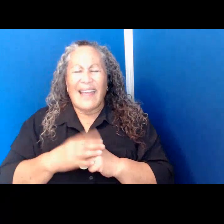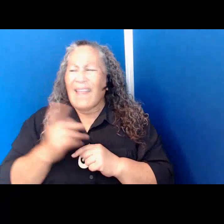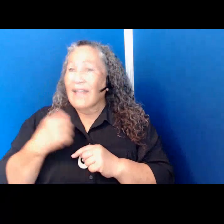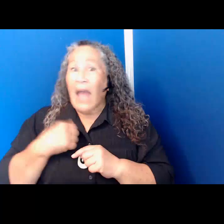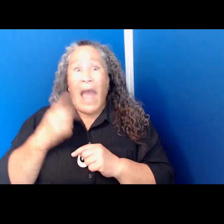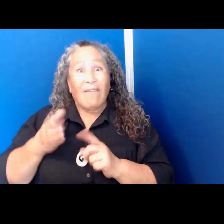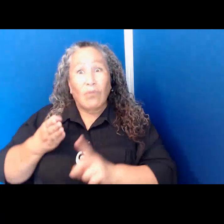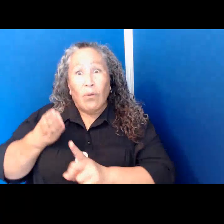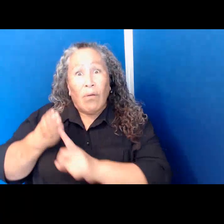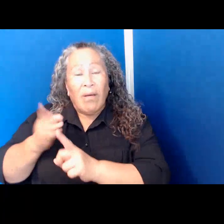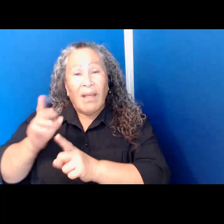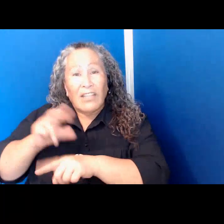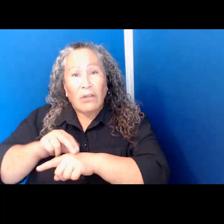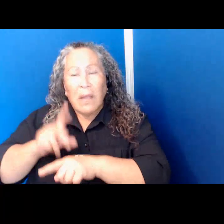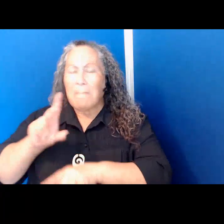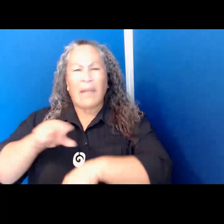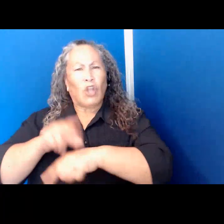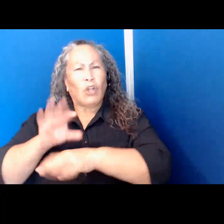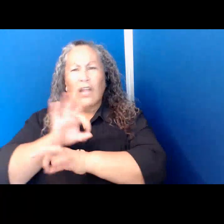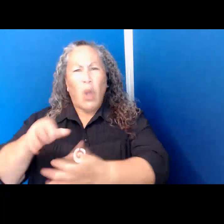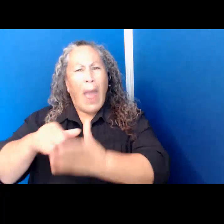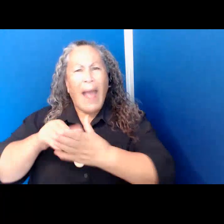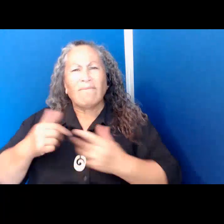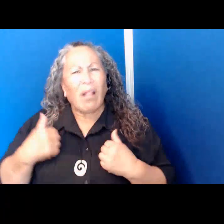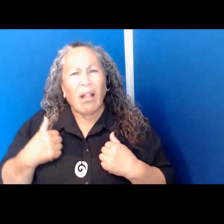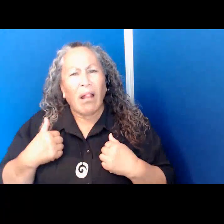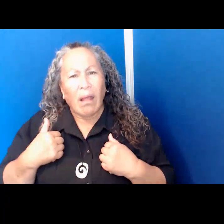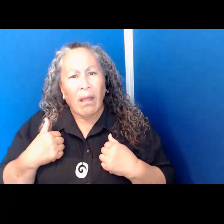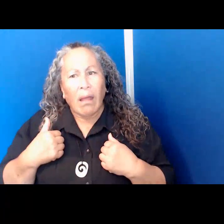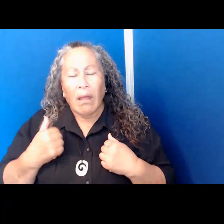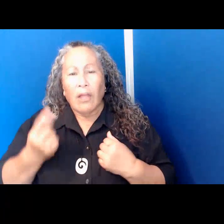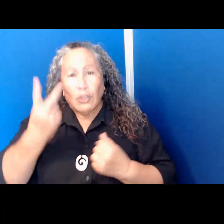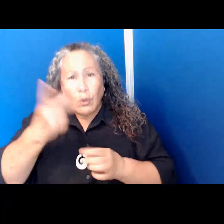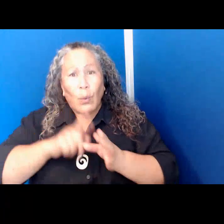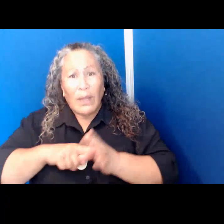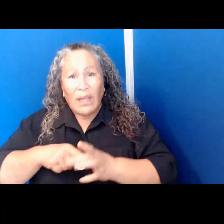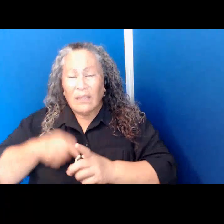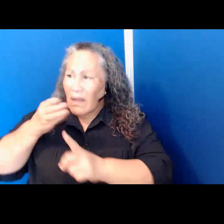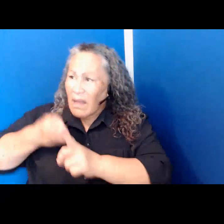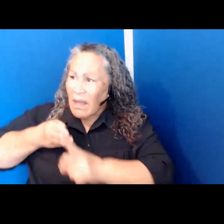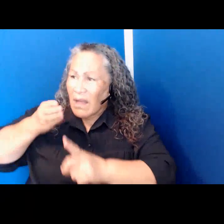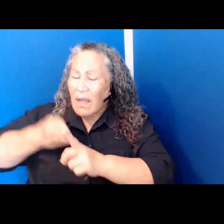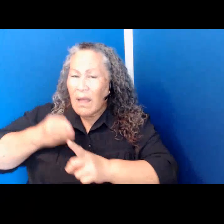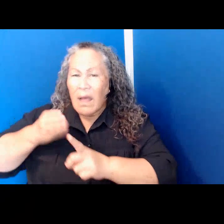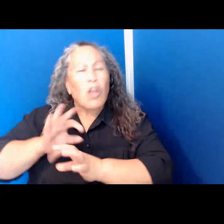but he wasn't much help, and that happened for a good couple of years, and it wasn't until dad